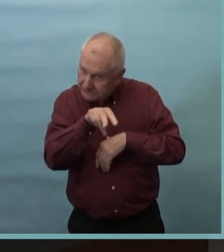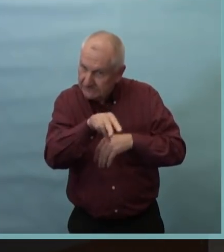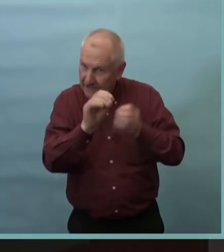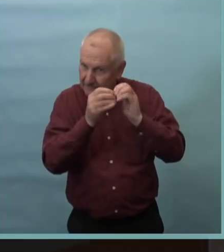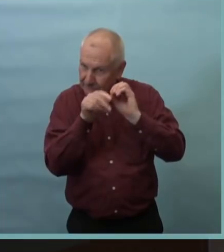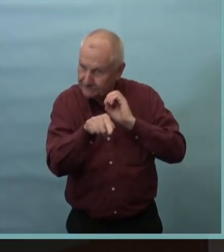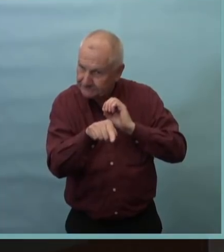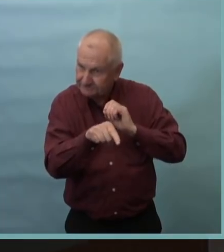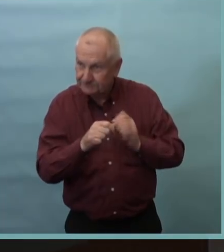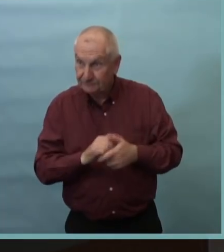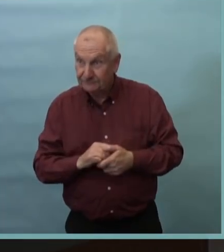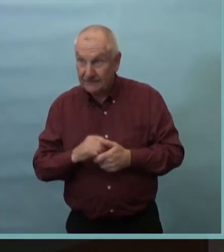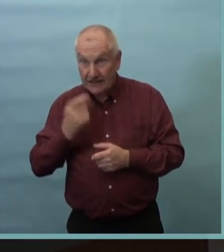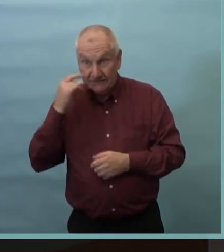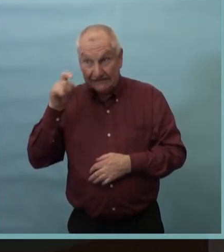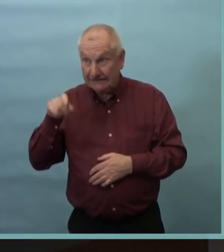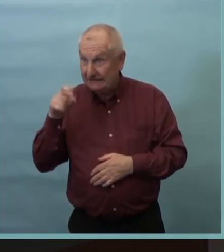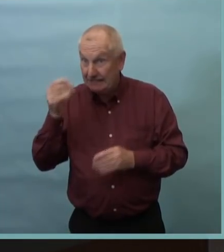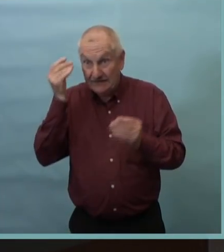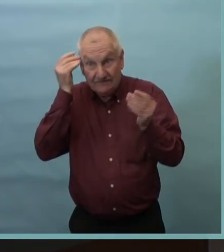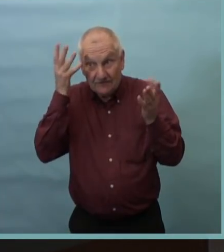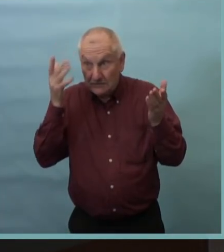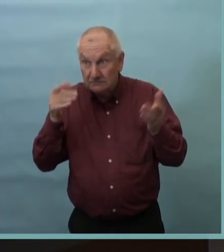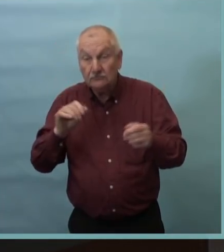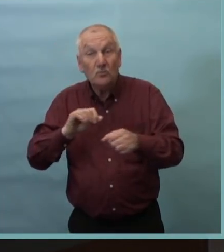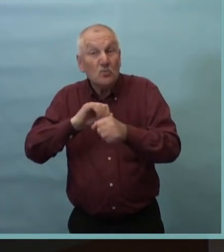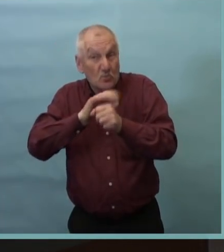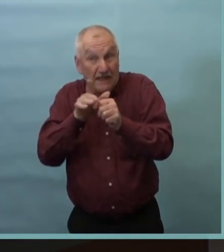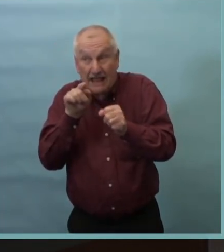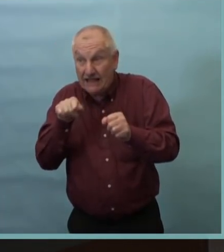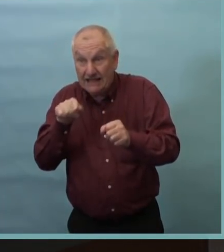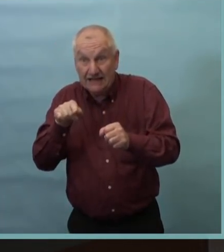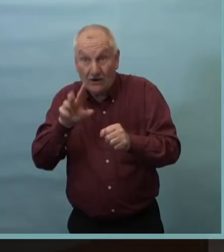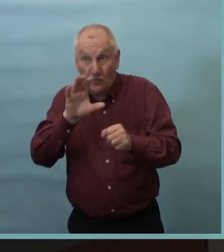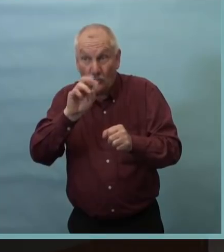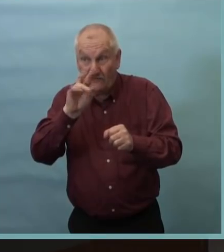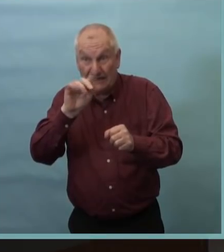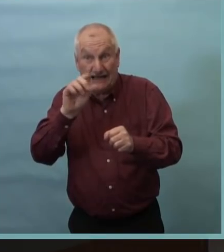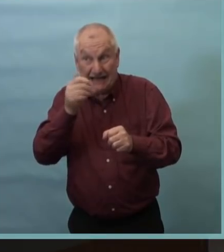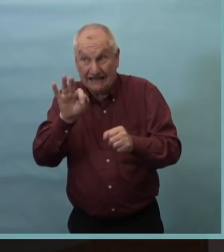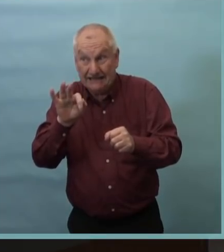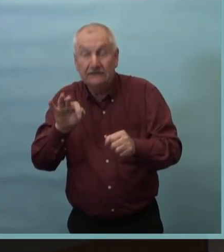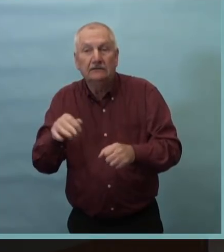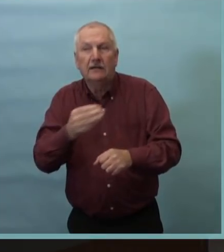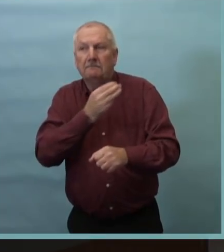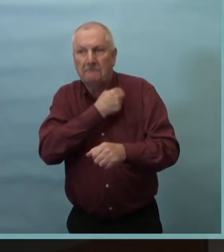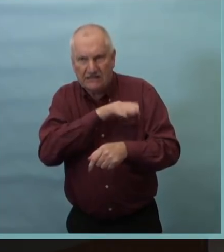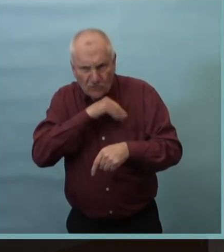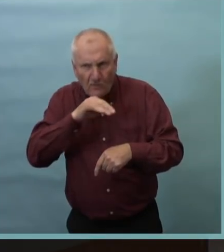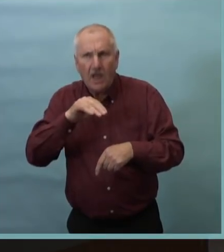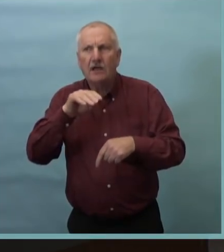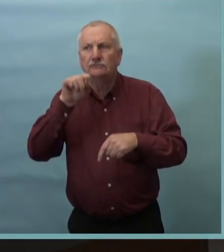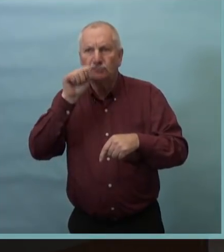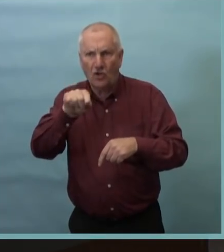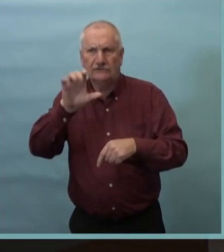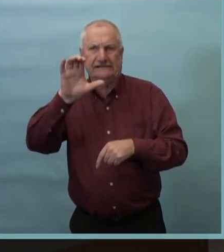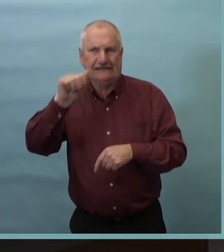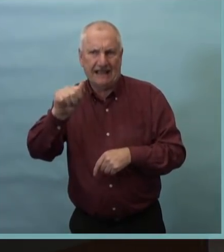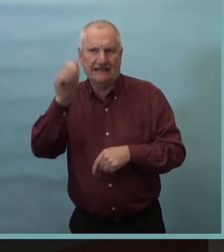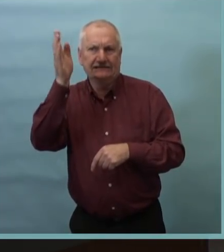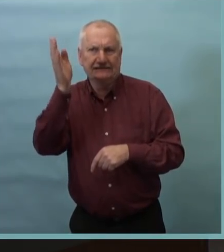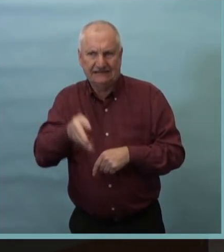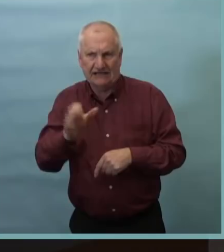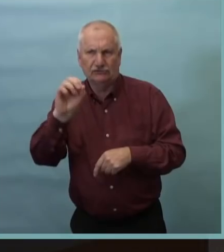kovin 19 this is our website Matoba CA / Kovan 19 for up-to-date information